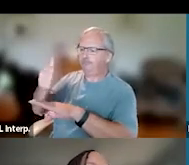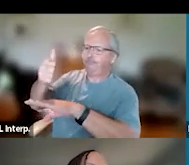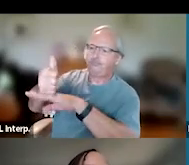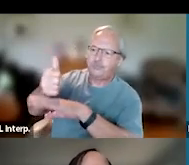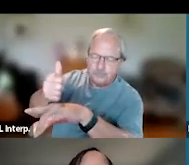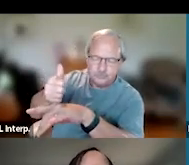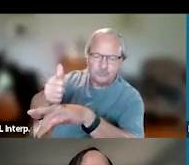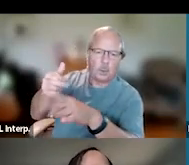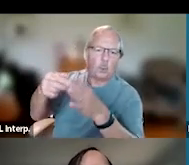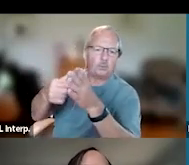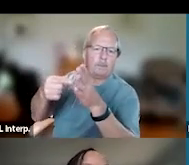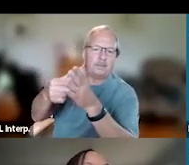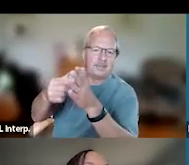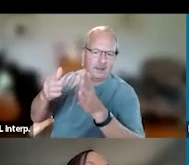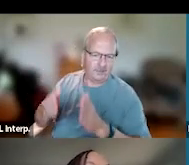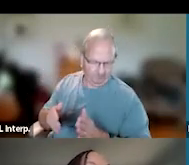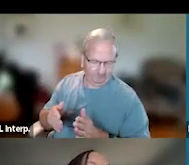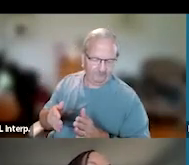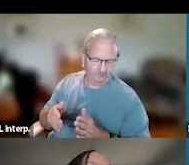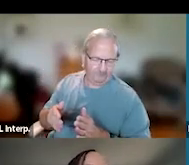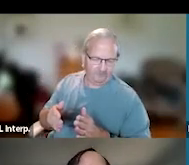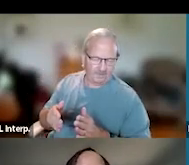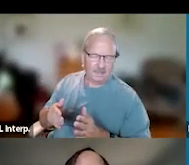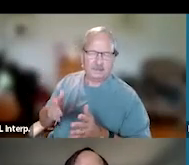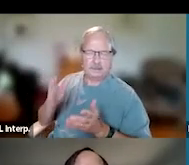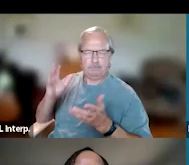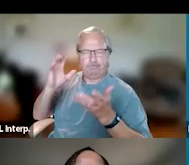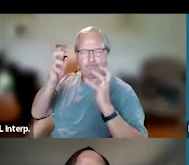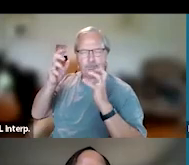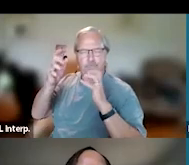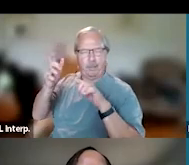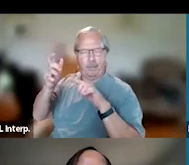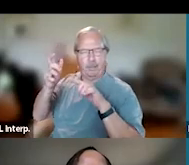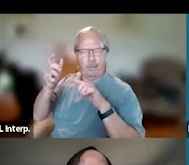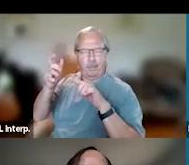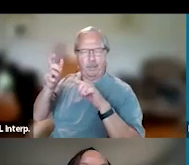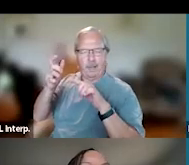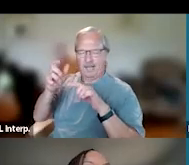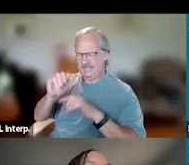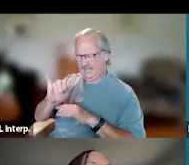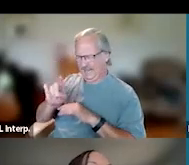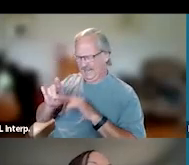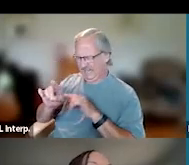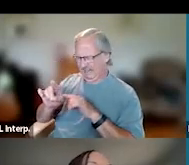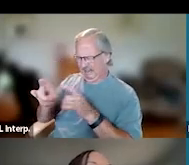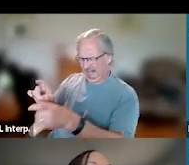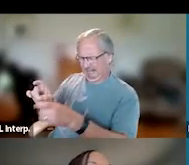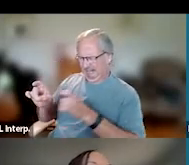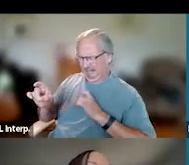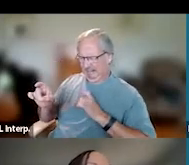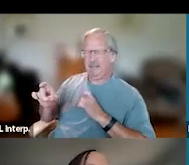And people, there is a little bit of confusion around whether or not this ID is given by the SOAR TA Center and how that's impacted.